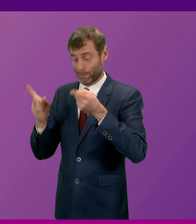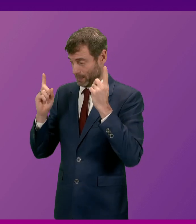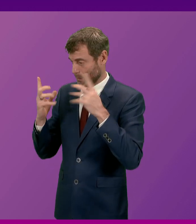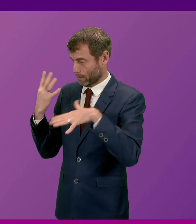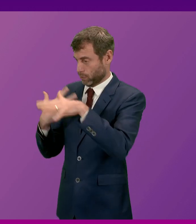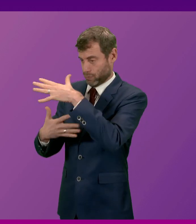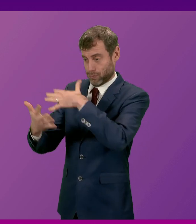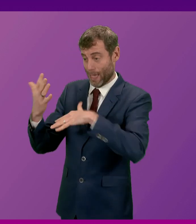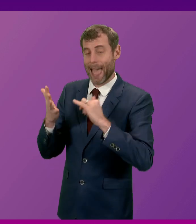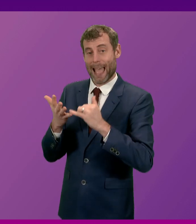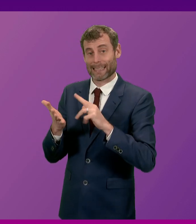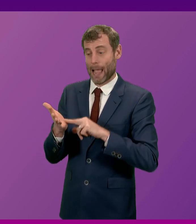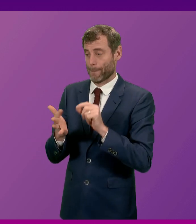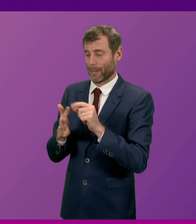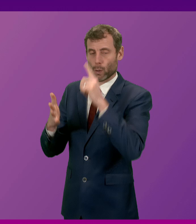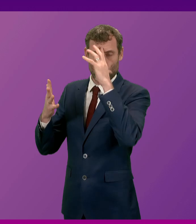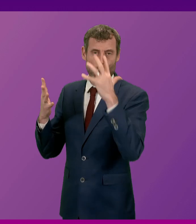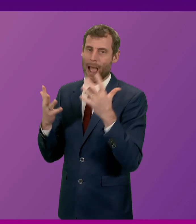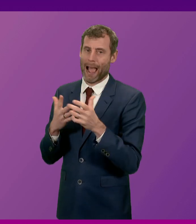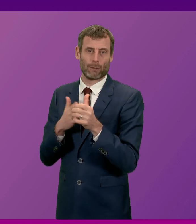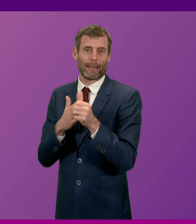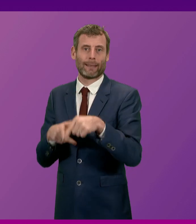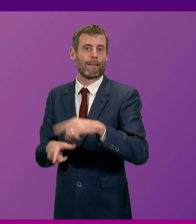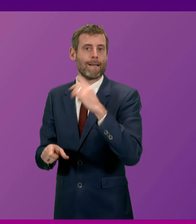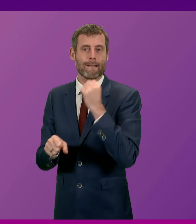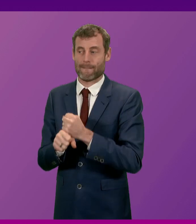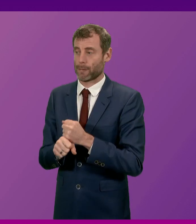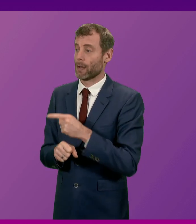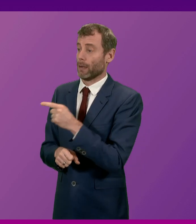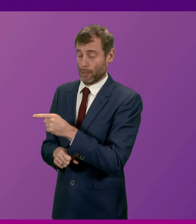incompetence and waste, which are holding Scotland back. From the housing emergency to the ferry